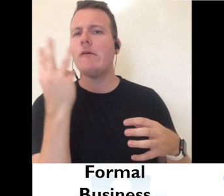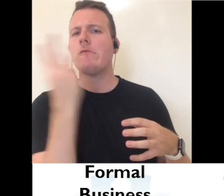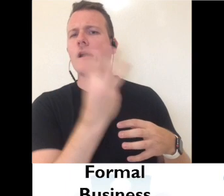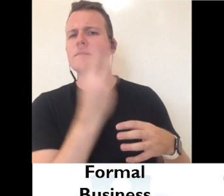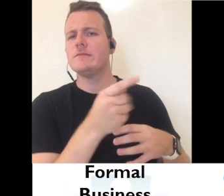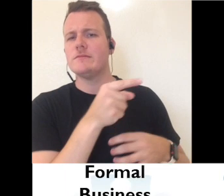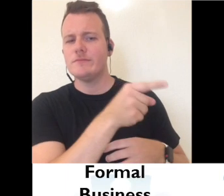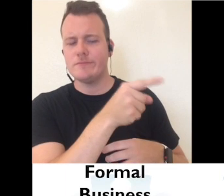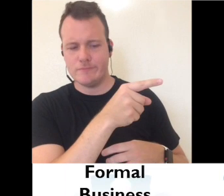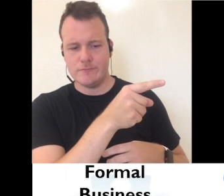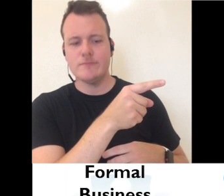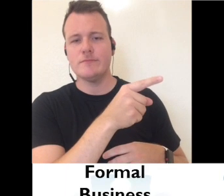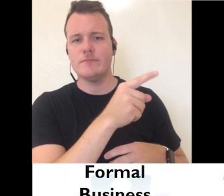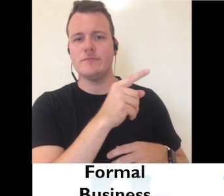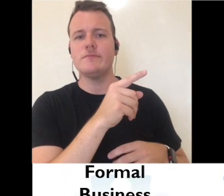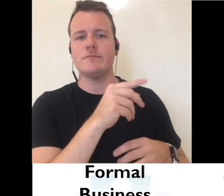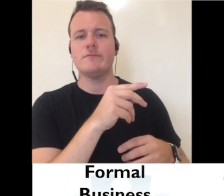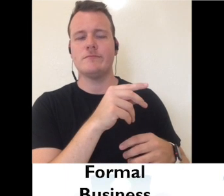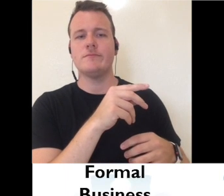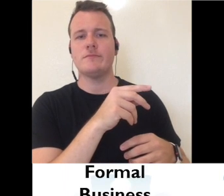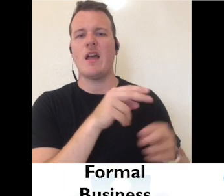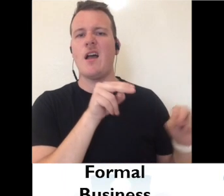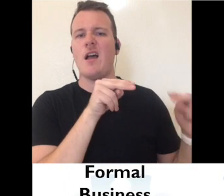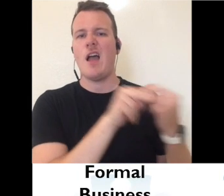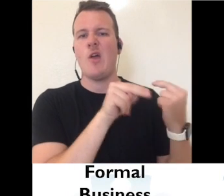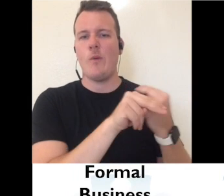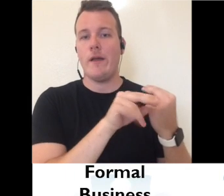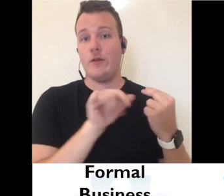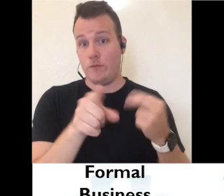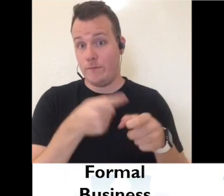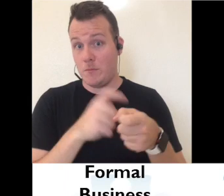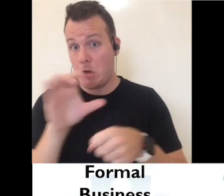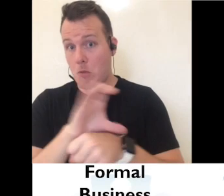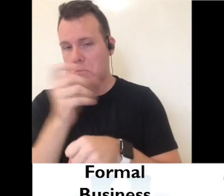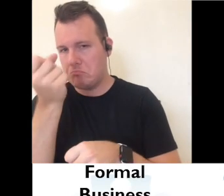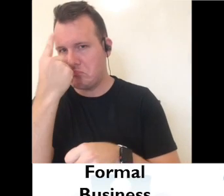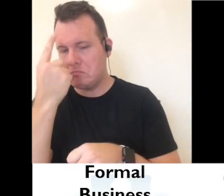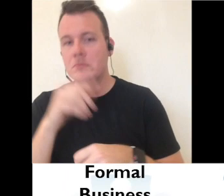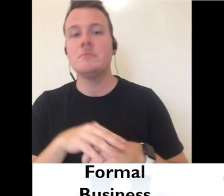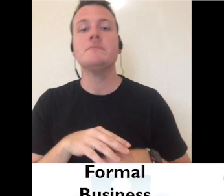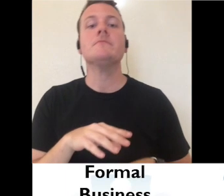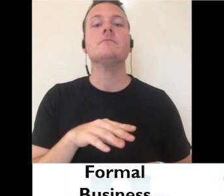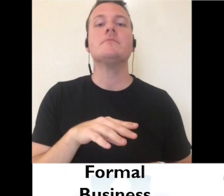from Colorado will understand that, but the deal is that- that you need to